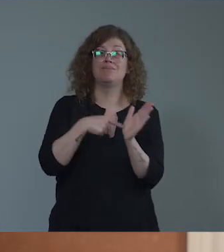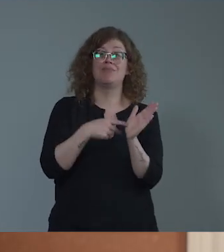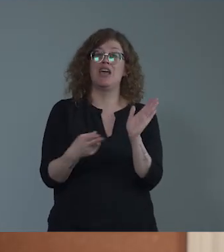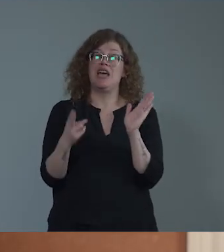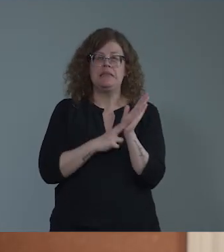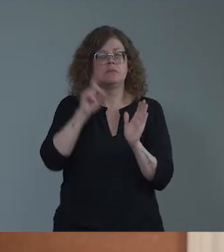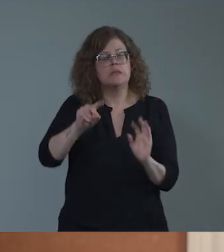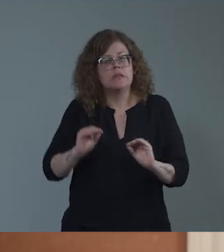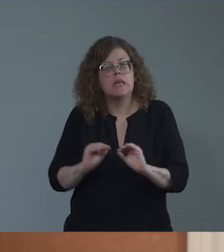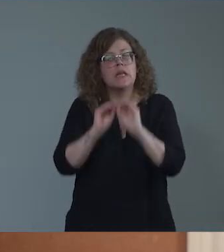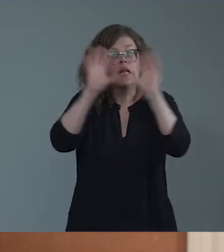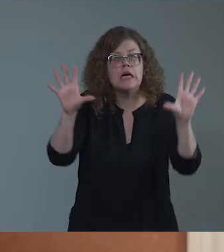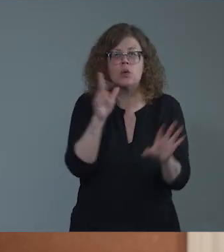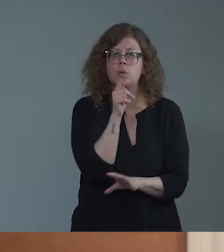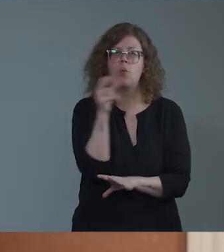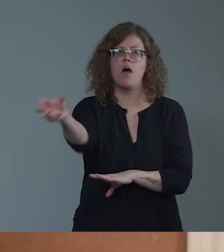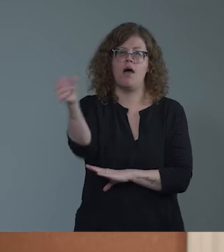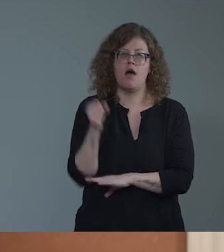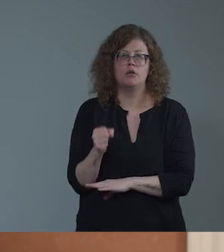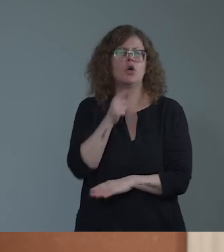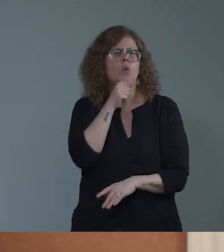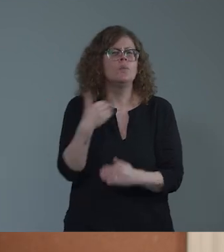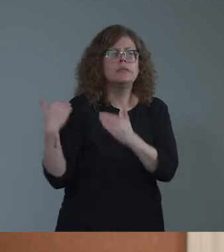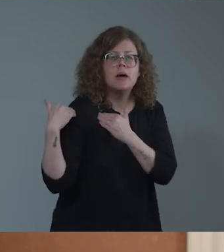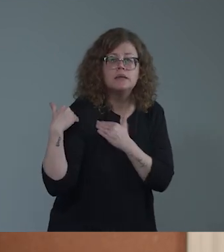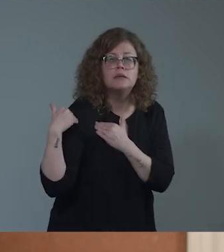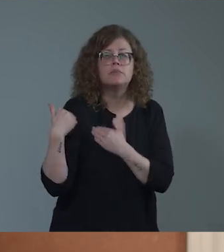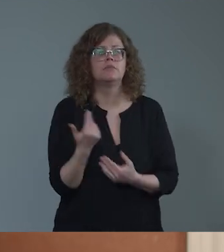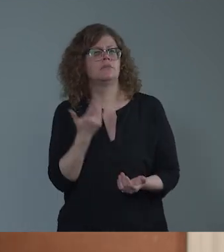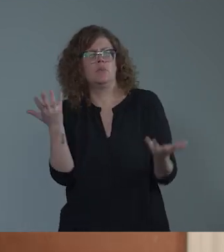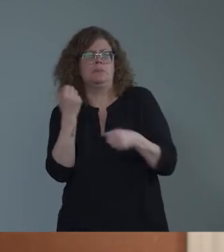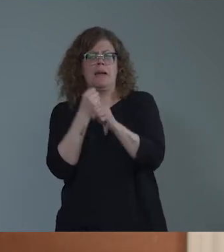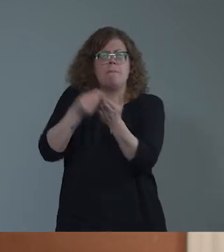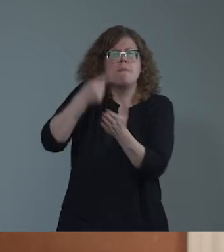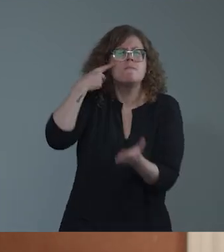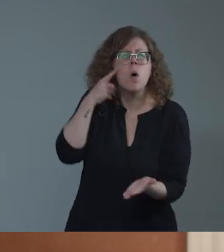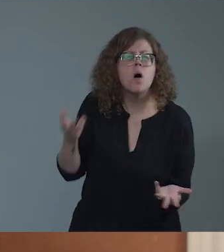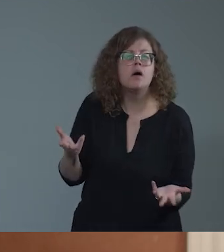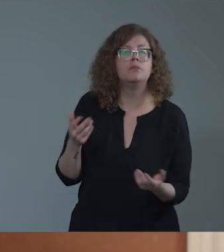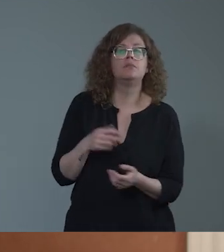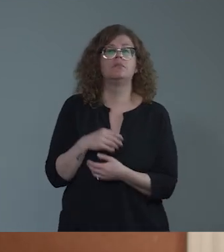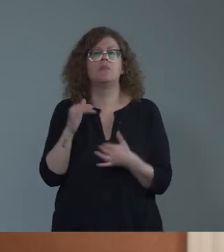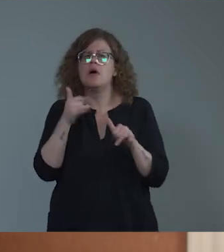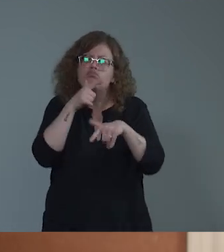Who is responsible for the community engagement costs? Who's paying for the fabrication? Where is the care and maintenance money coming from?